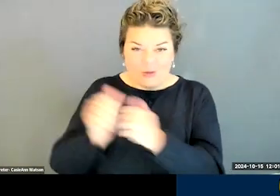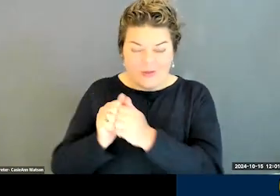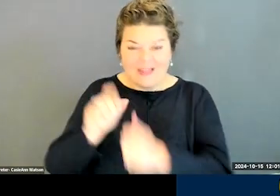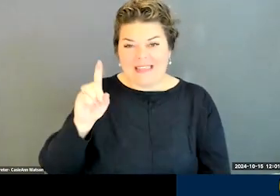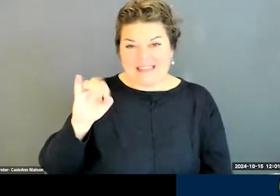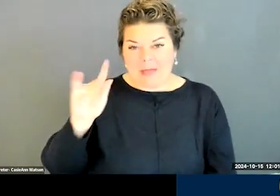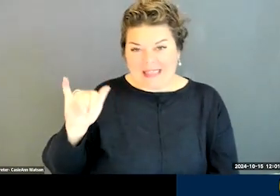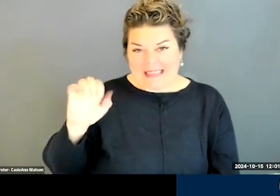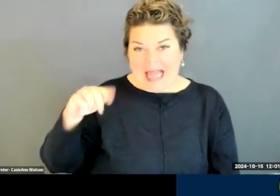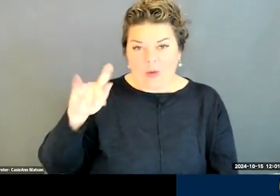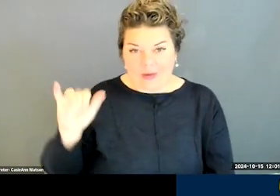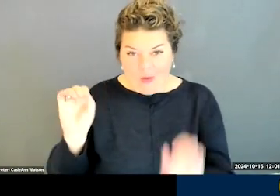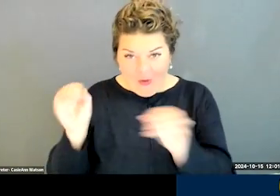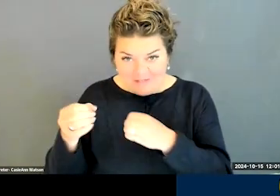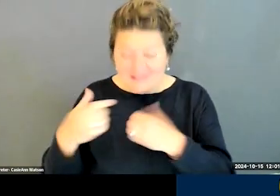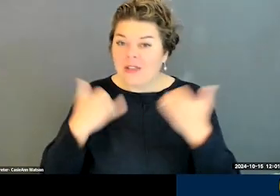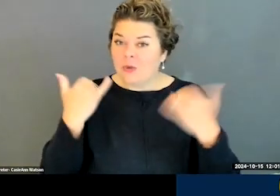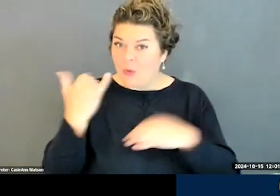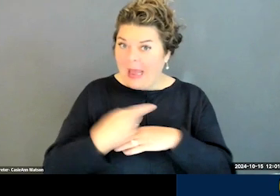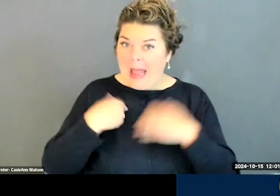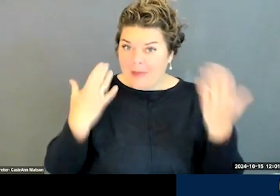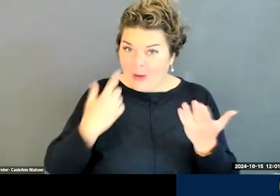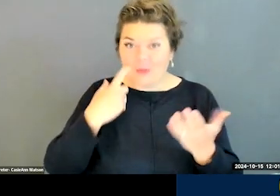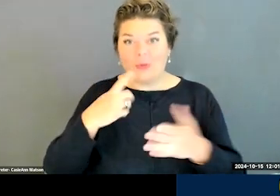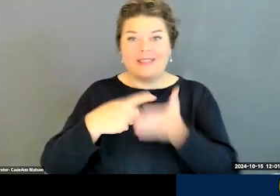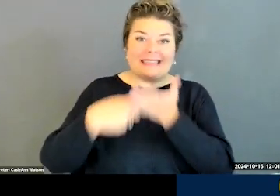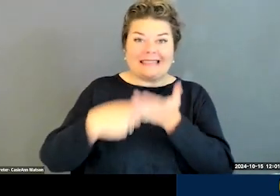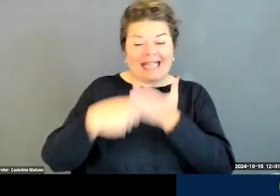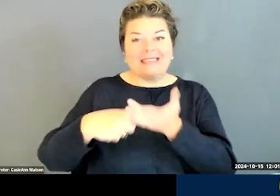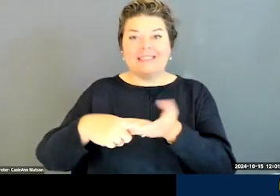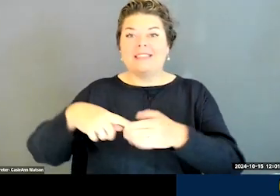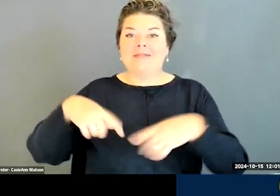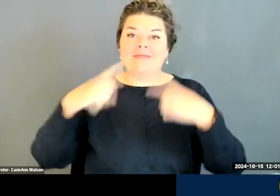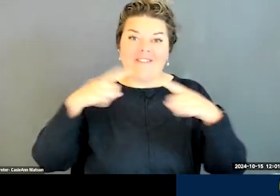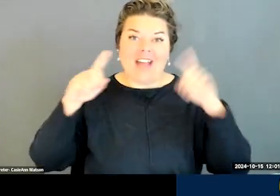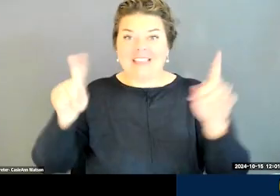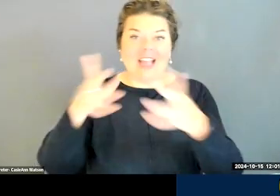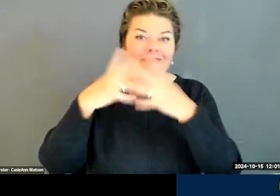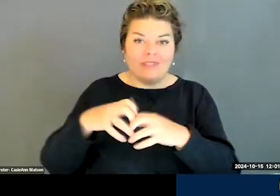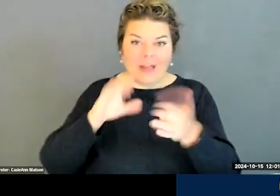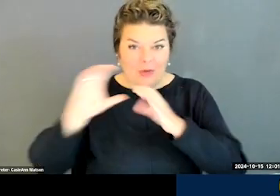here today to discuss effective communication as part of our NDEAM 2024 Lunch and Learn series,